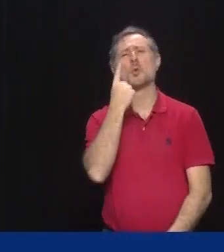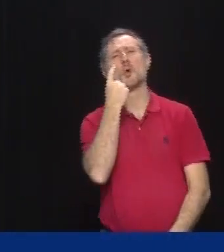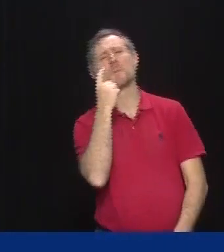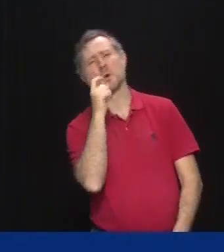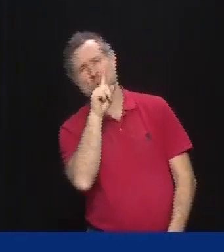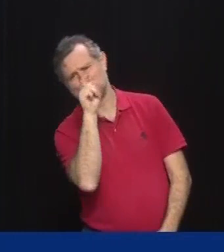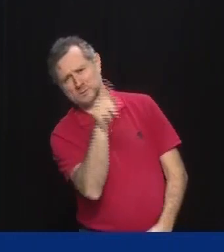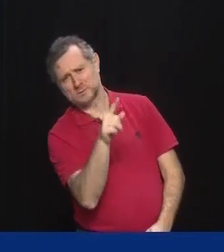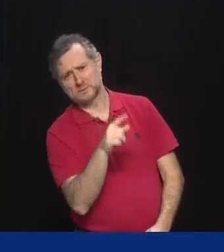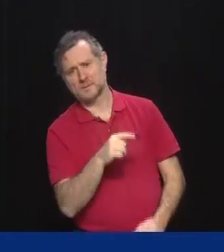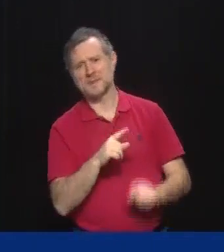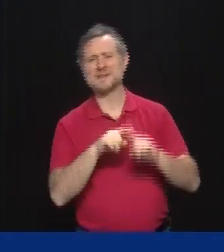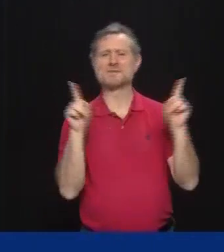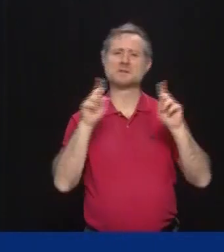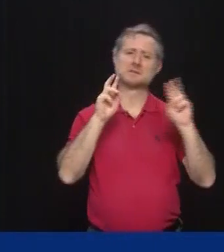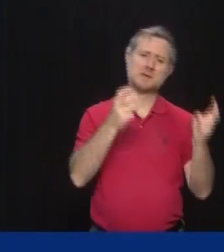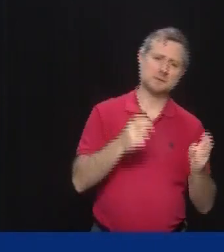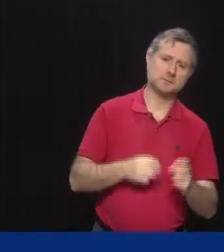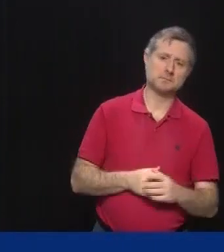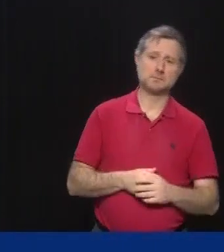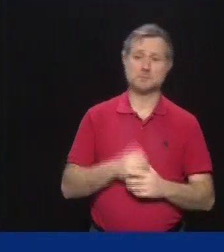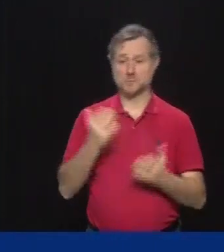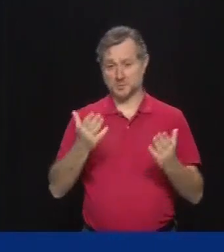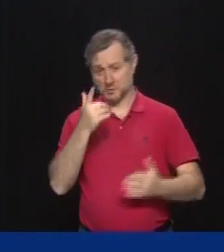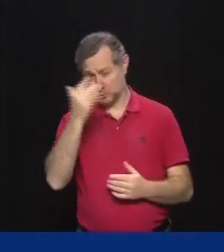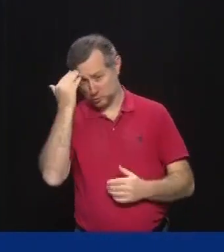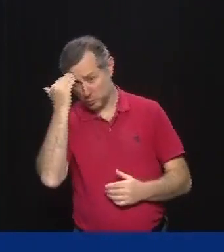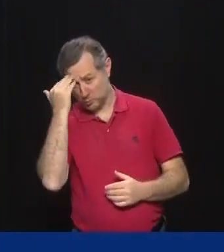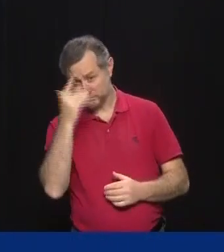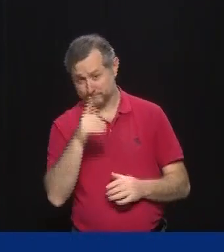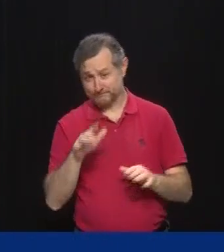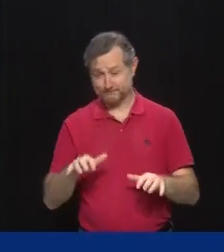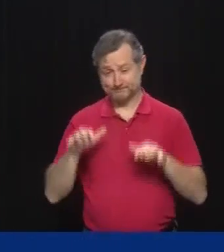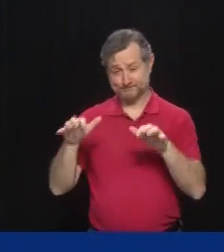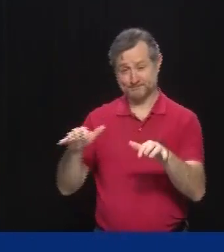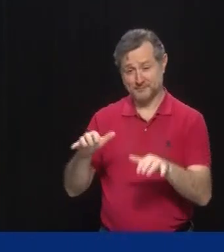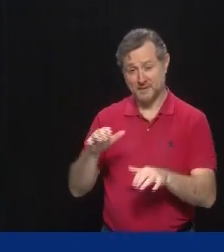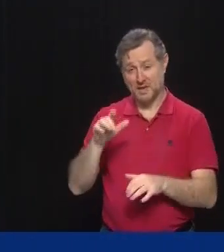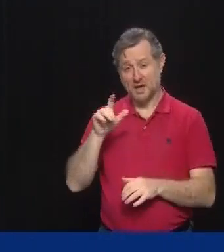DRAMATICALLY IN OUR STATE. WE'RE LOOKING AT THAT. THANK YOU.